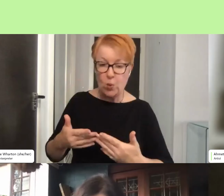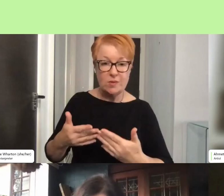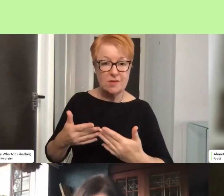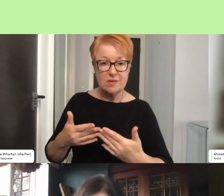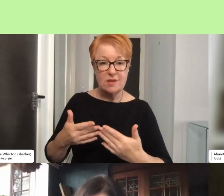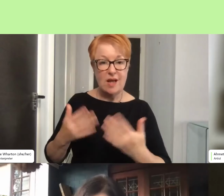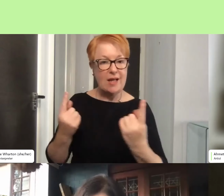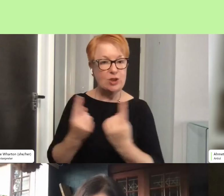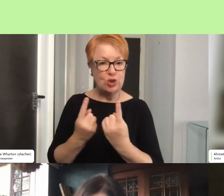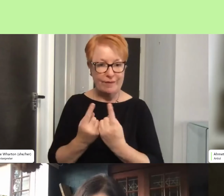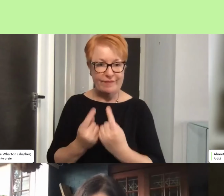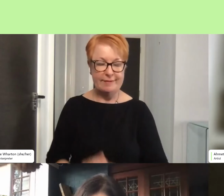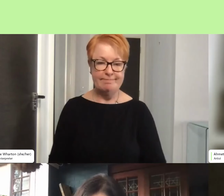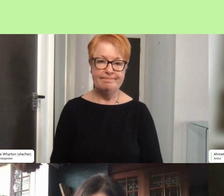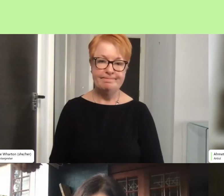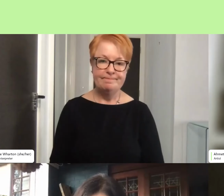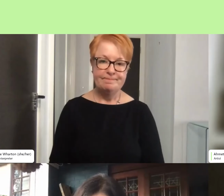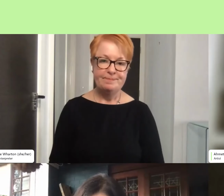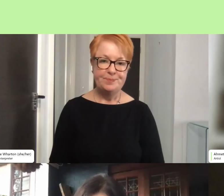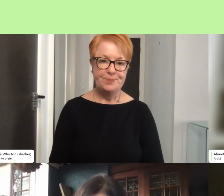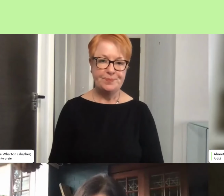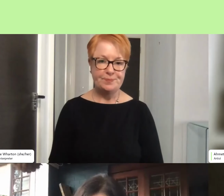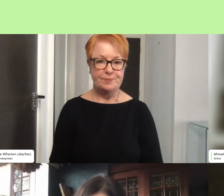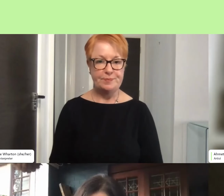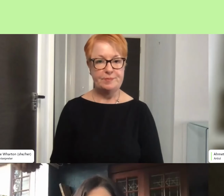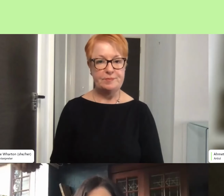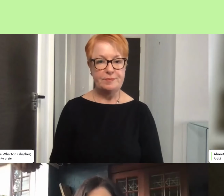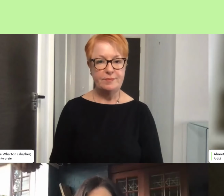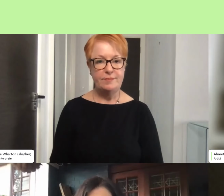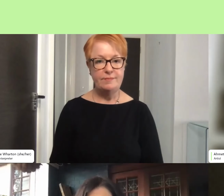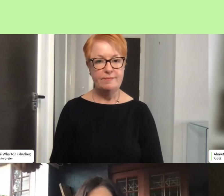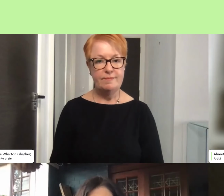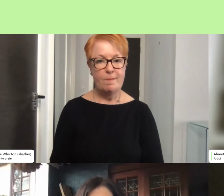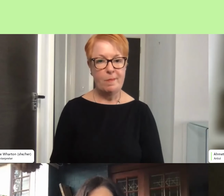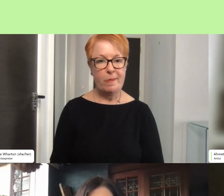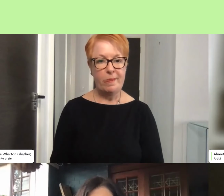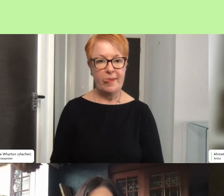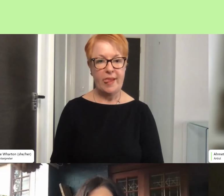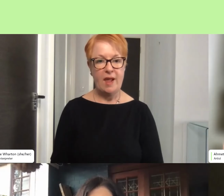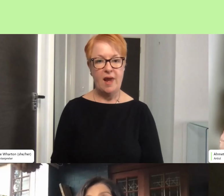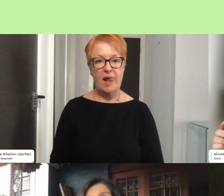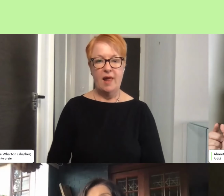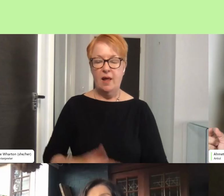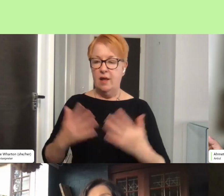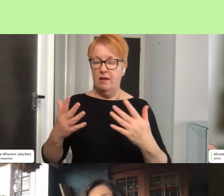So, it's very important that also to break the hierarchies between administration, bureaucracy,